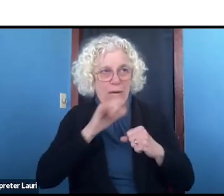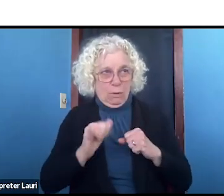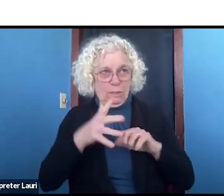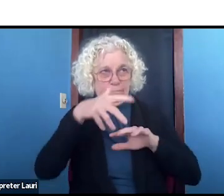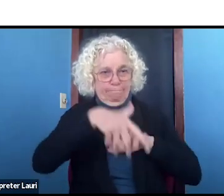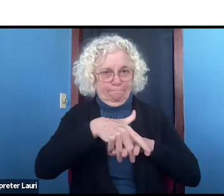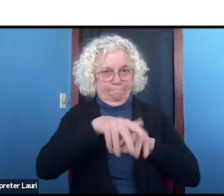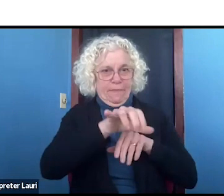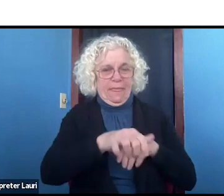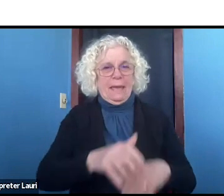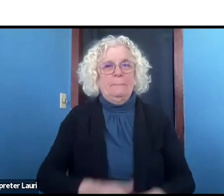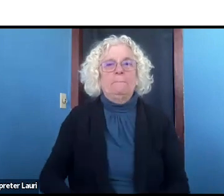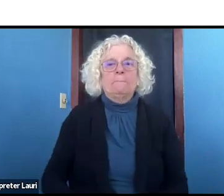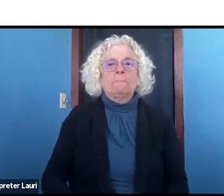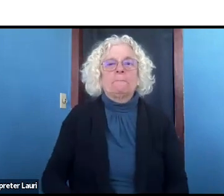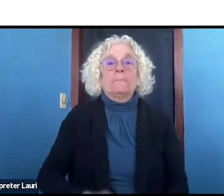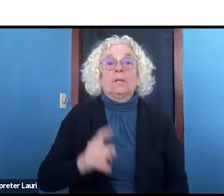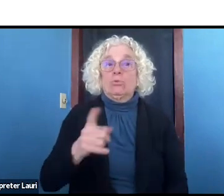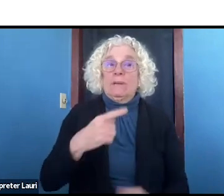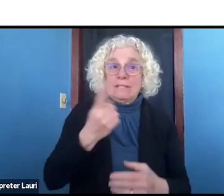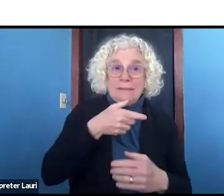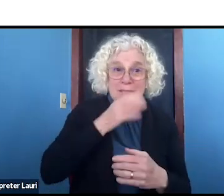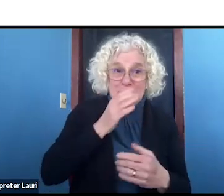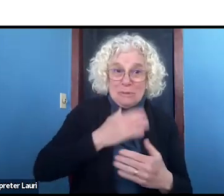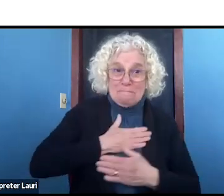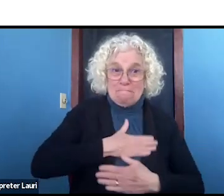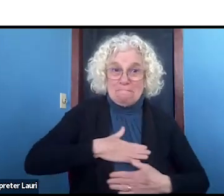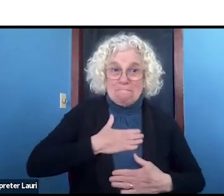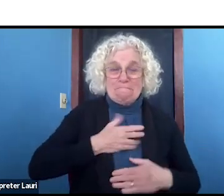So hope you have a beverage. Get comfortable.